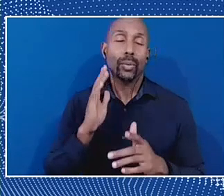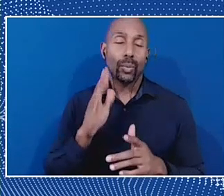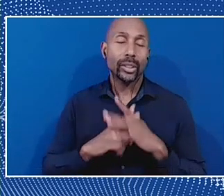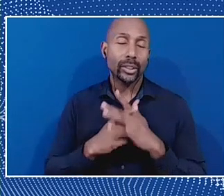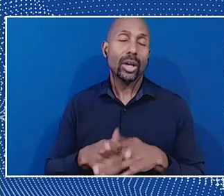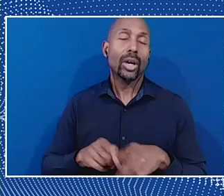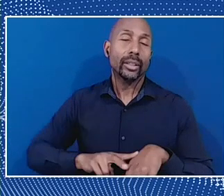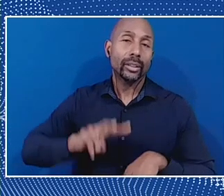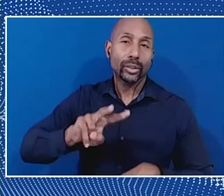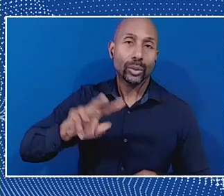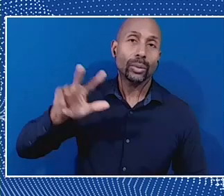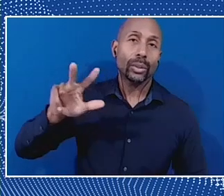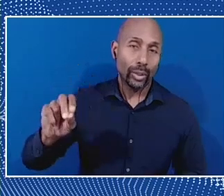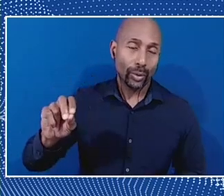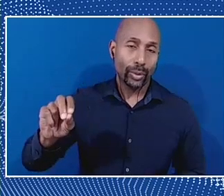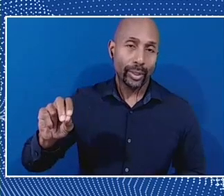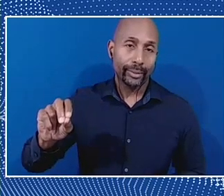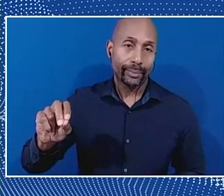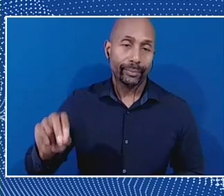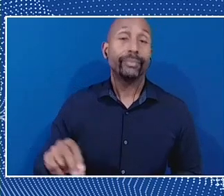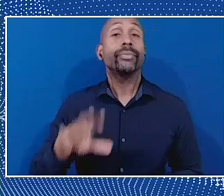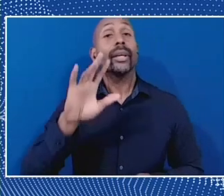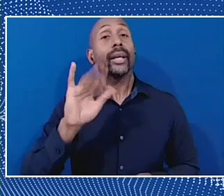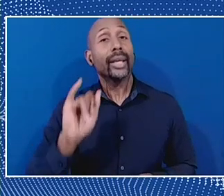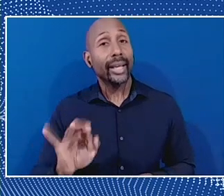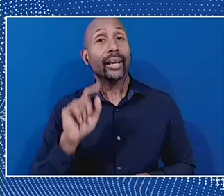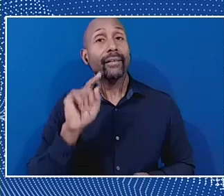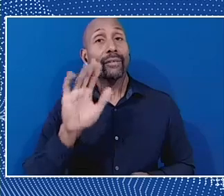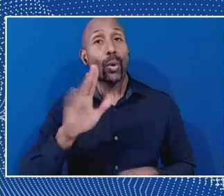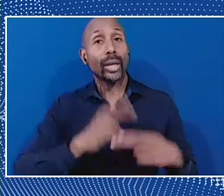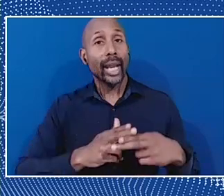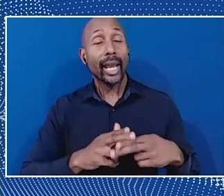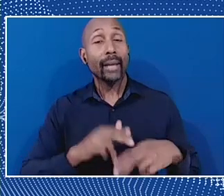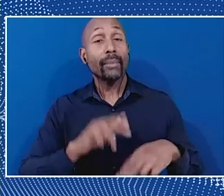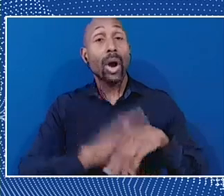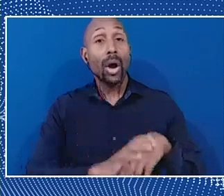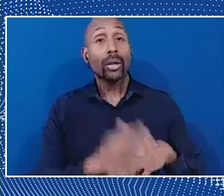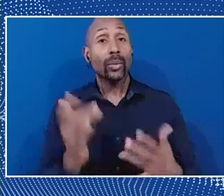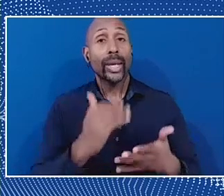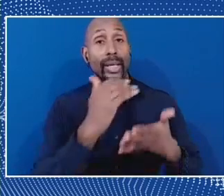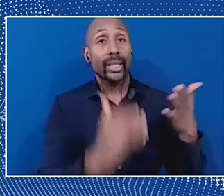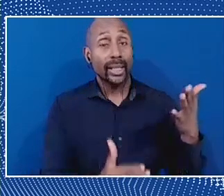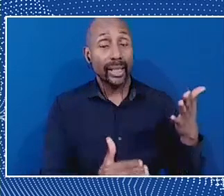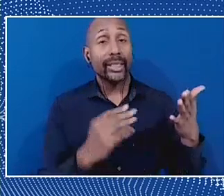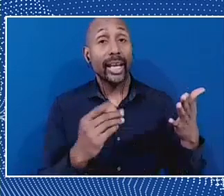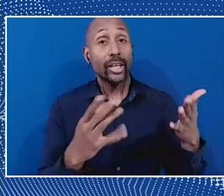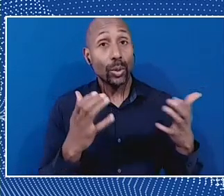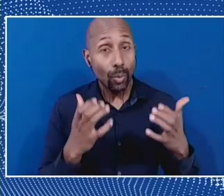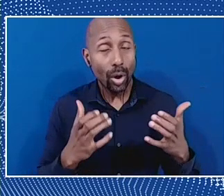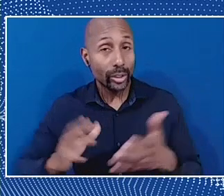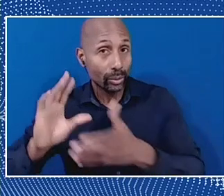If you are waitlisted and wanting to speak in that earlier section, please do so by